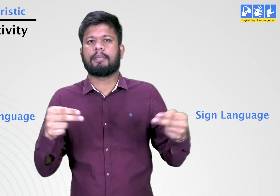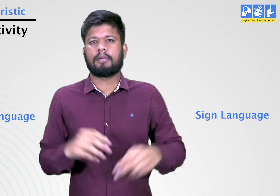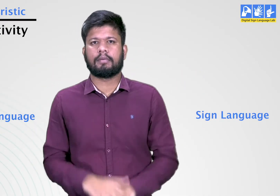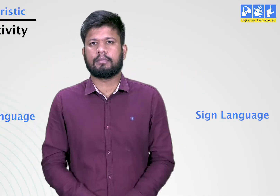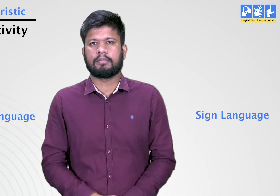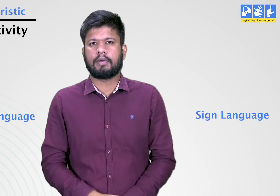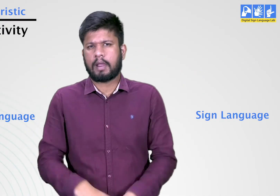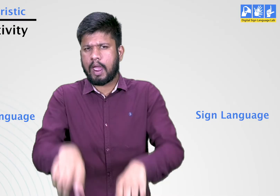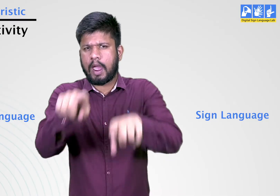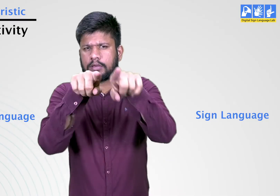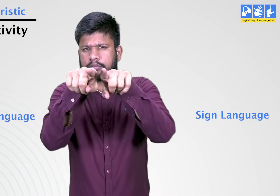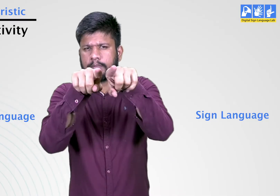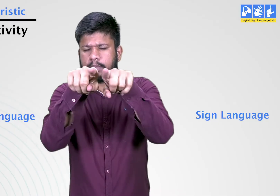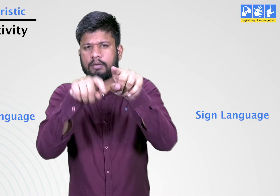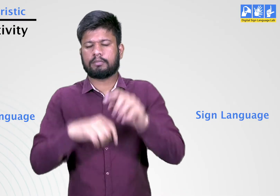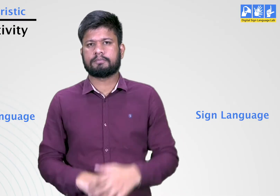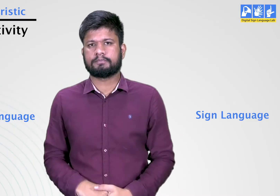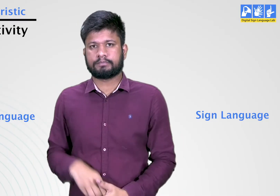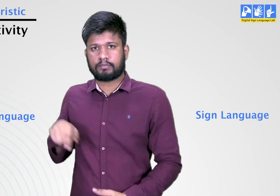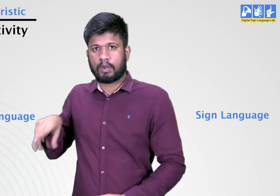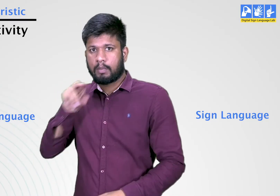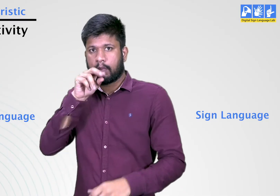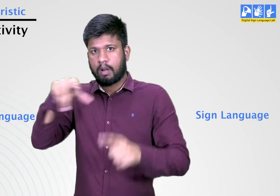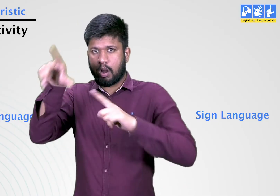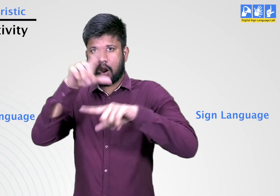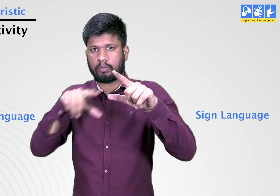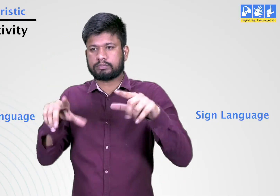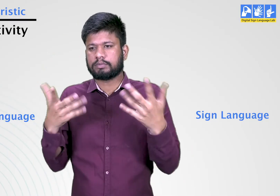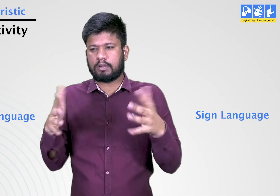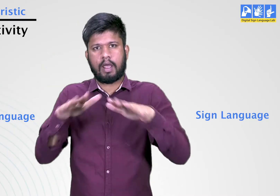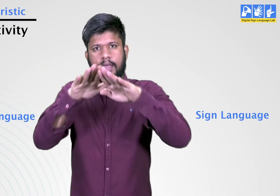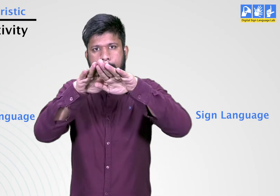The auxiliary components of verbal language are joined to create new words.